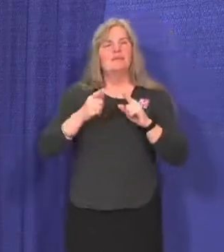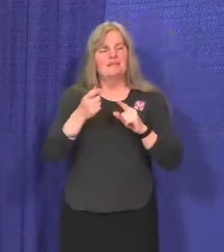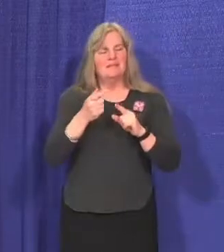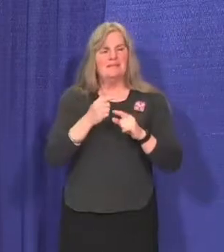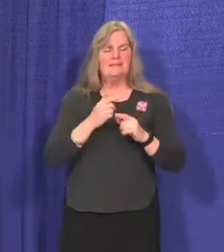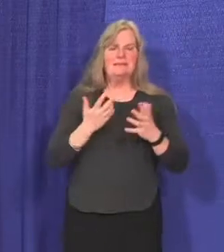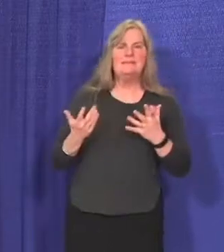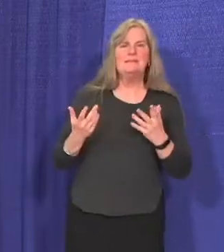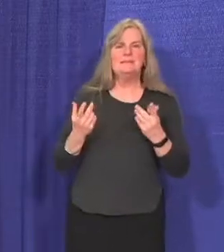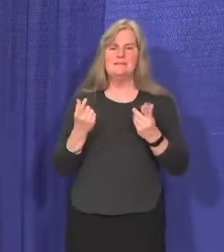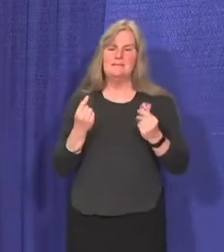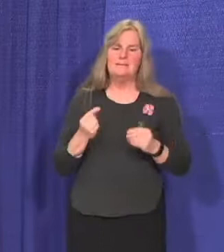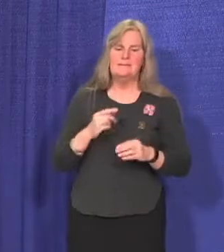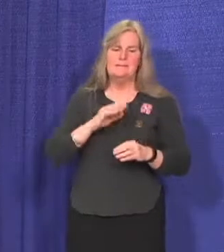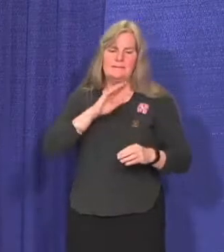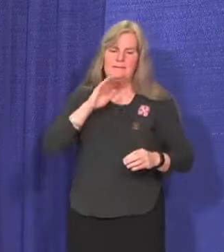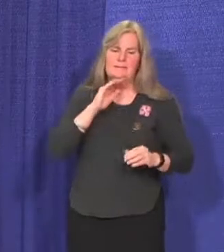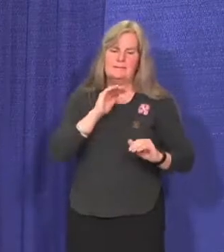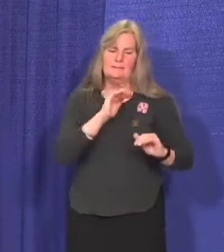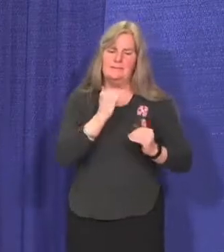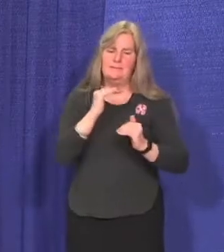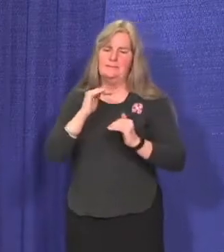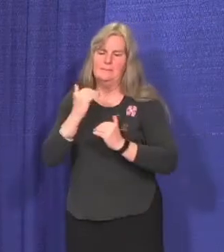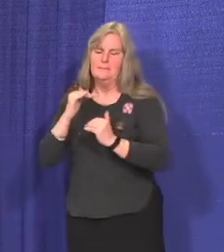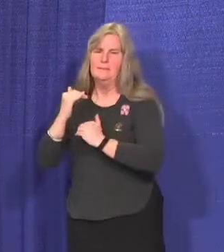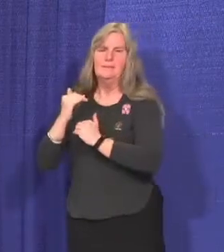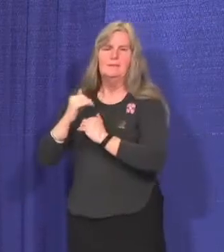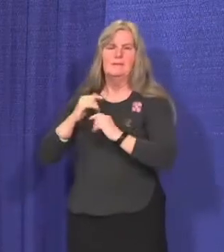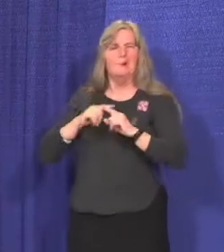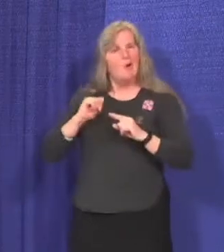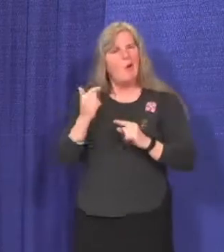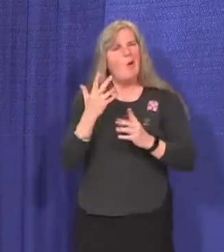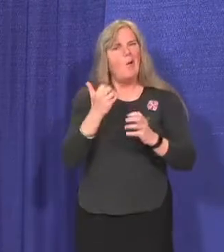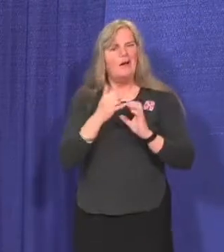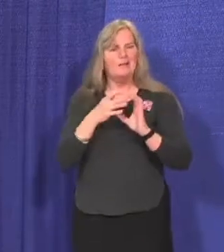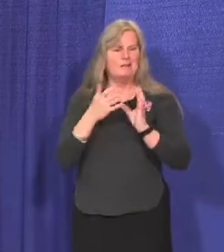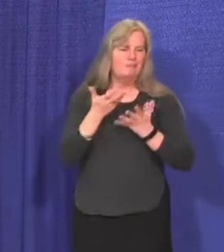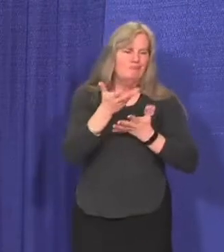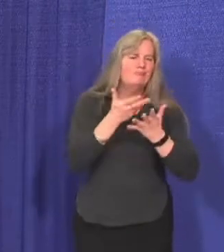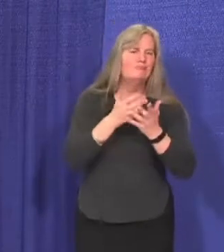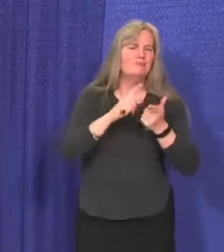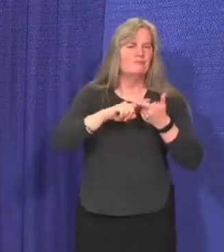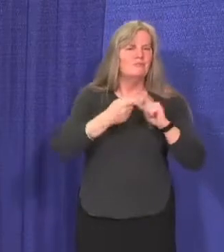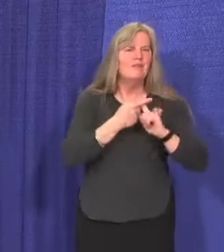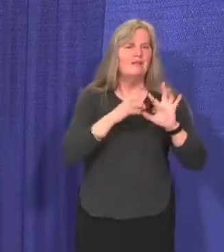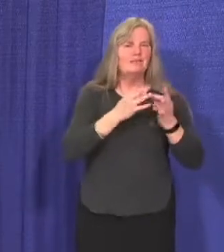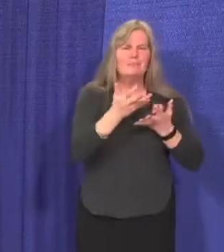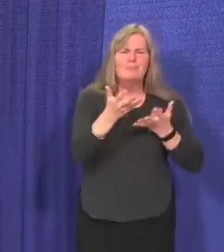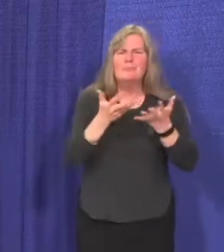As we wait for the vaccine rollout and other parts of the country is also essential we